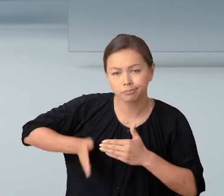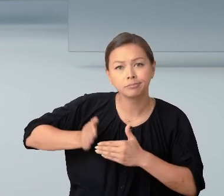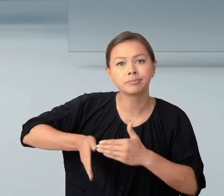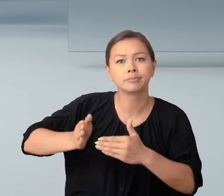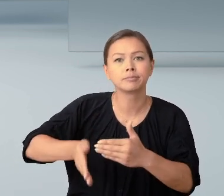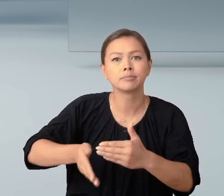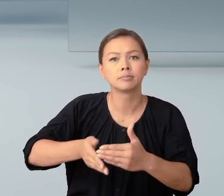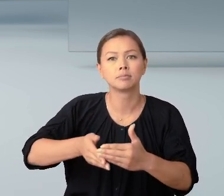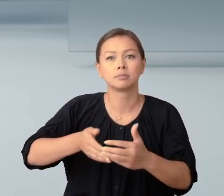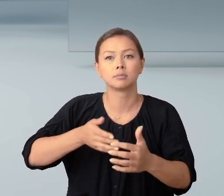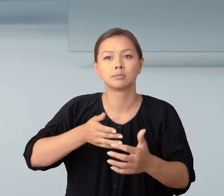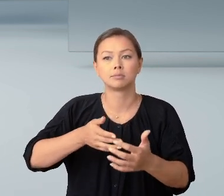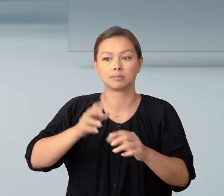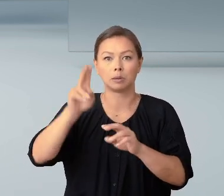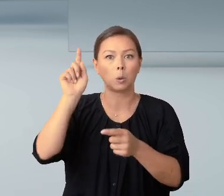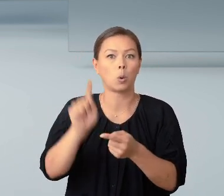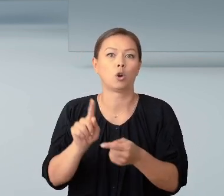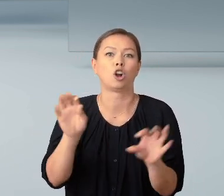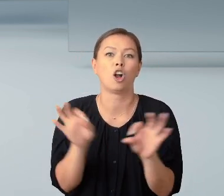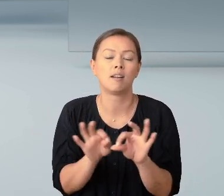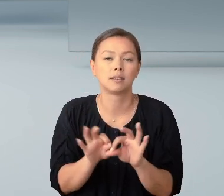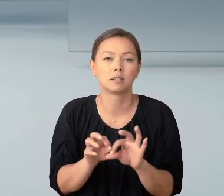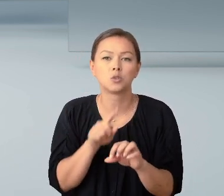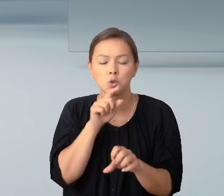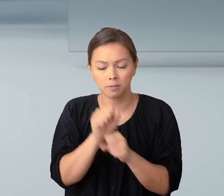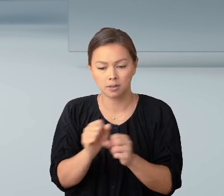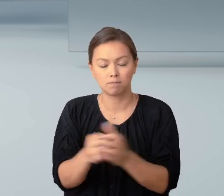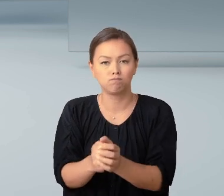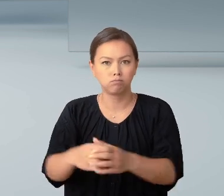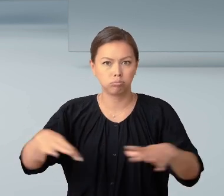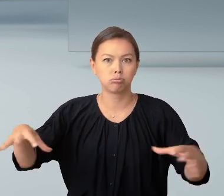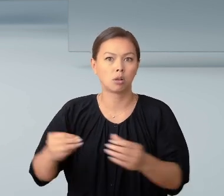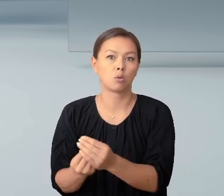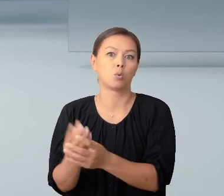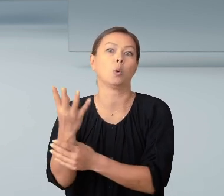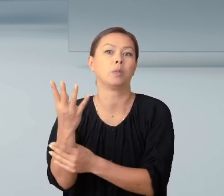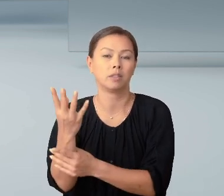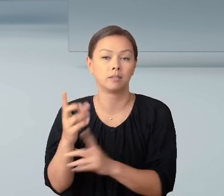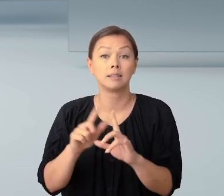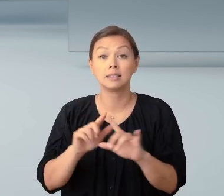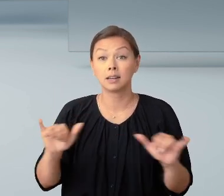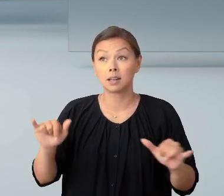deployments with growth, right, while benefiting from the flexibility